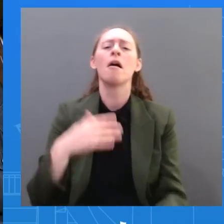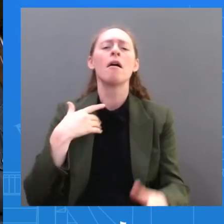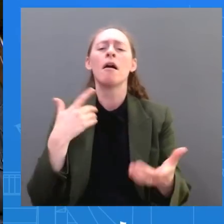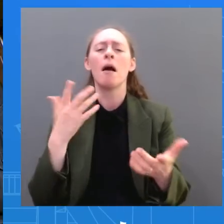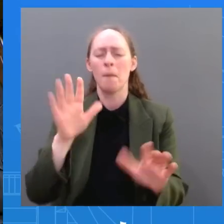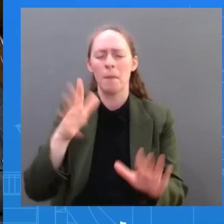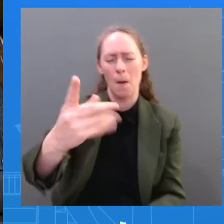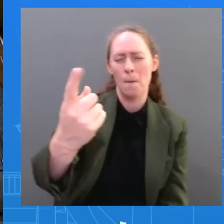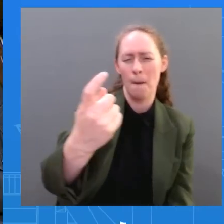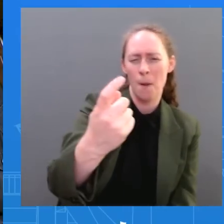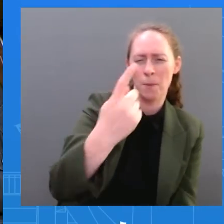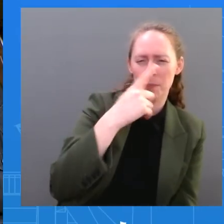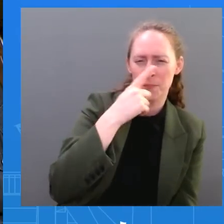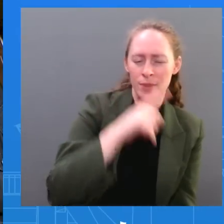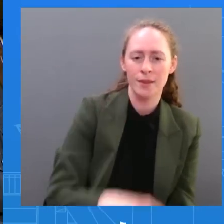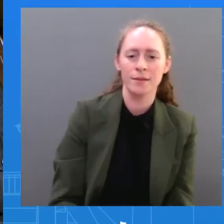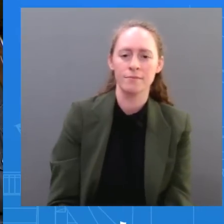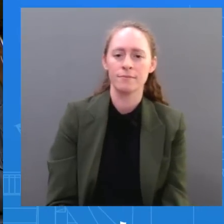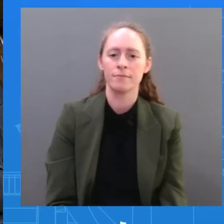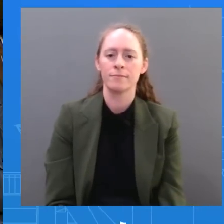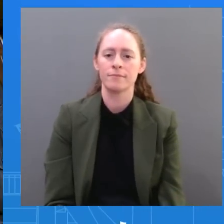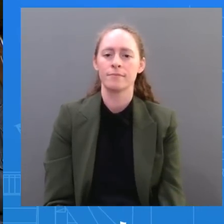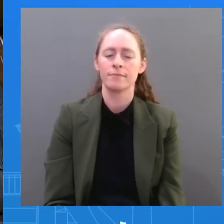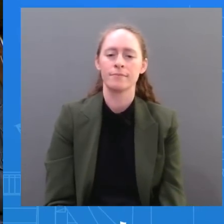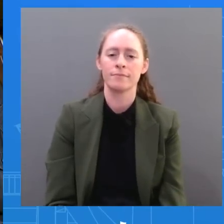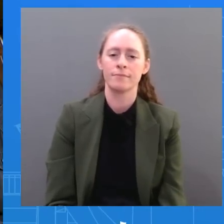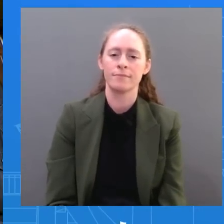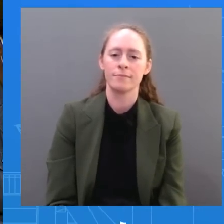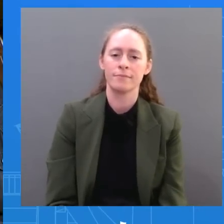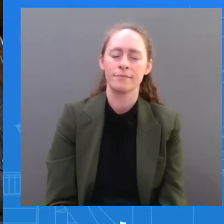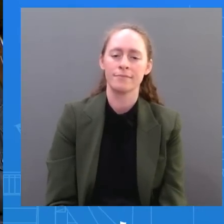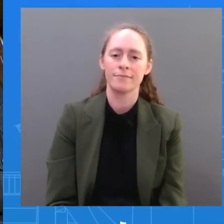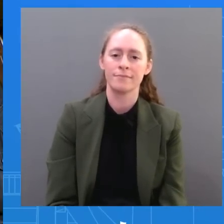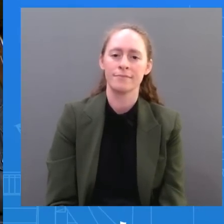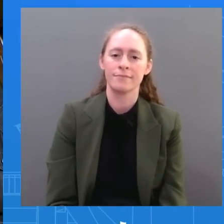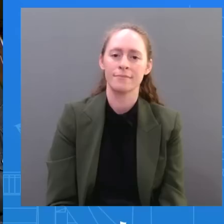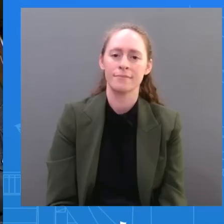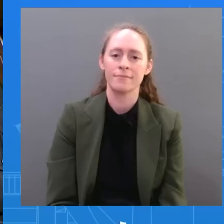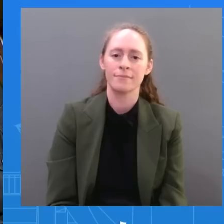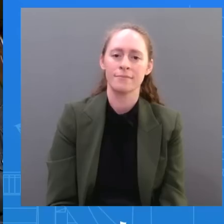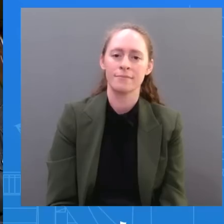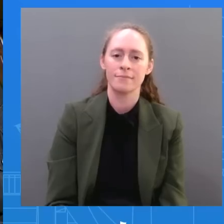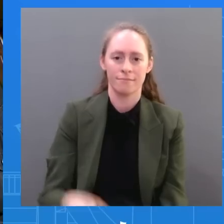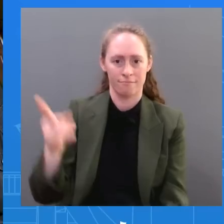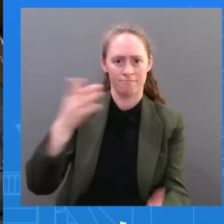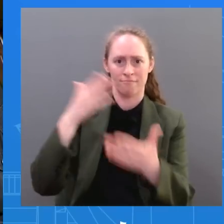to nominate this anti-abortion Republican judge, Chad Meredith, for a federal judgeship